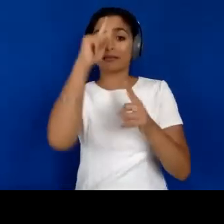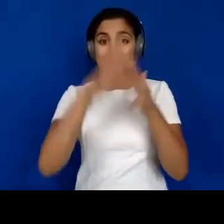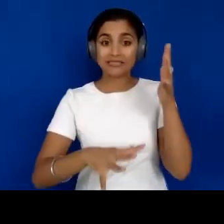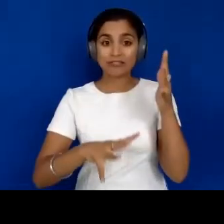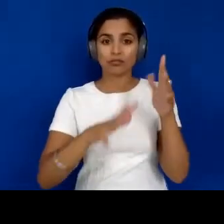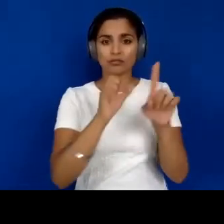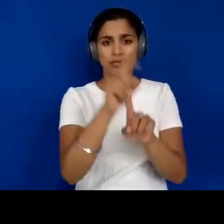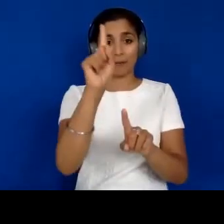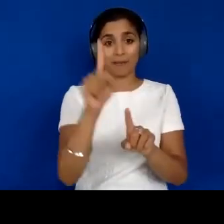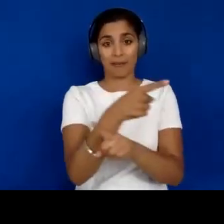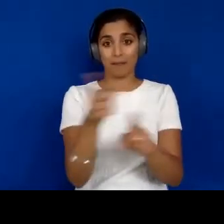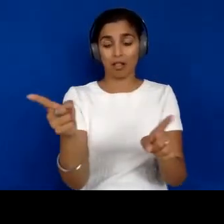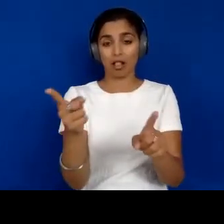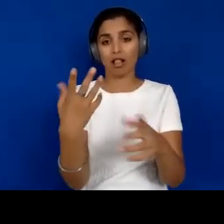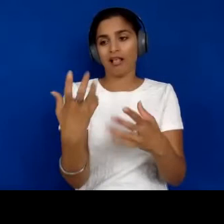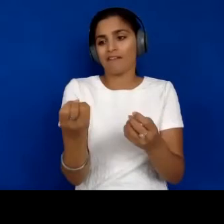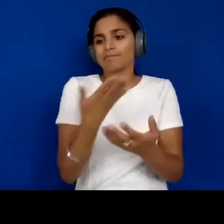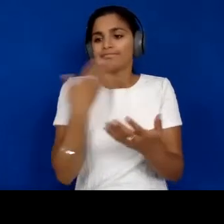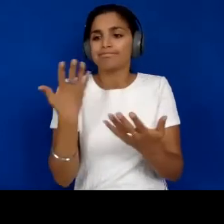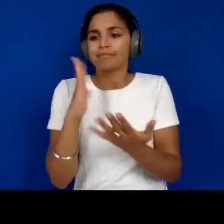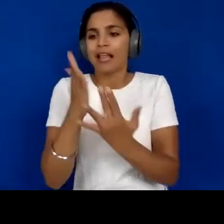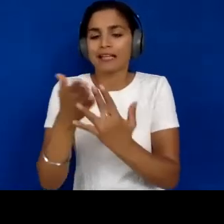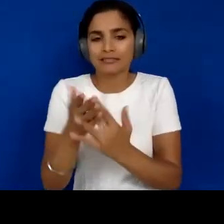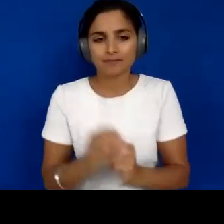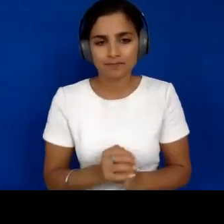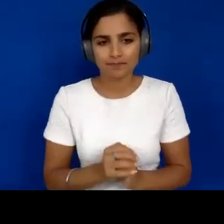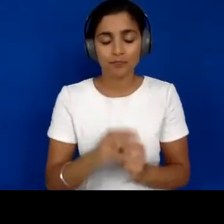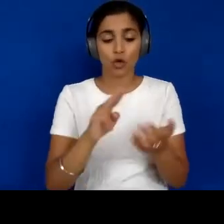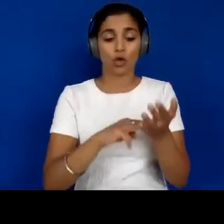media much cooler states creep Theory does not